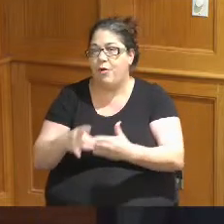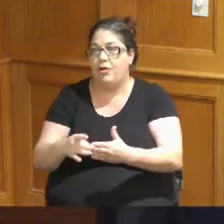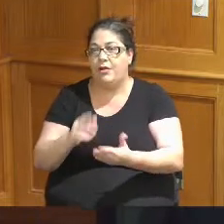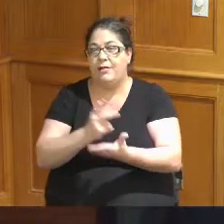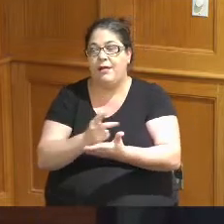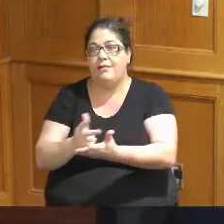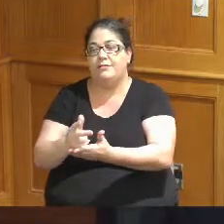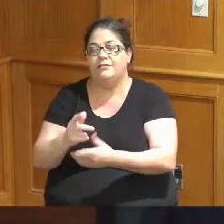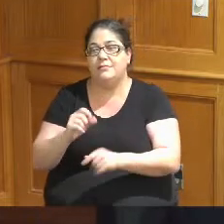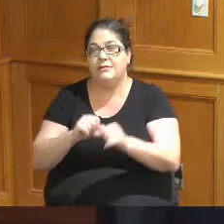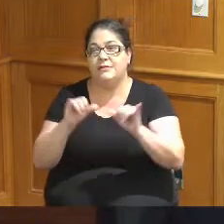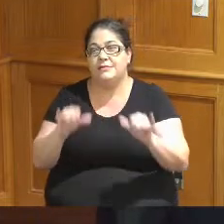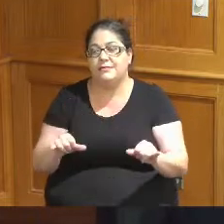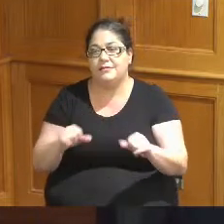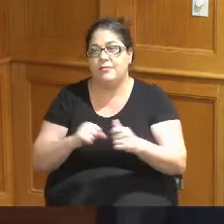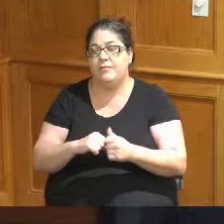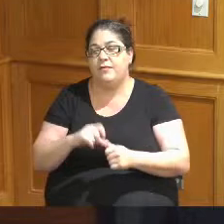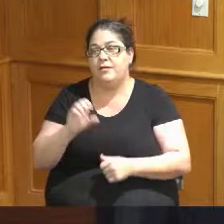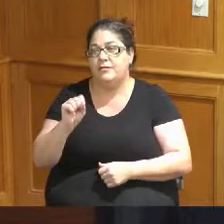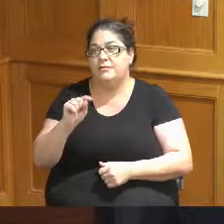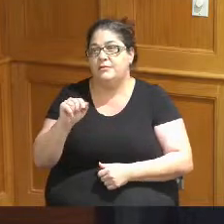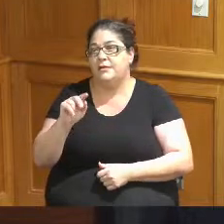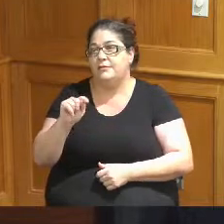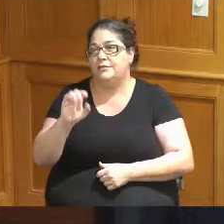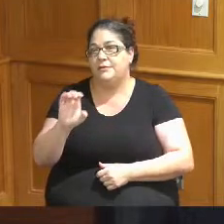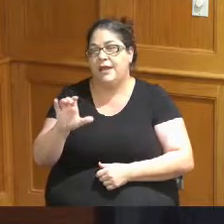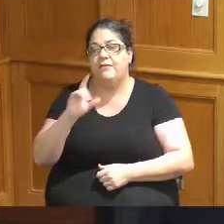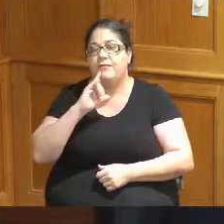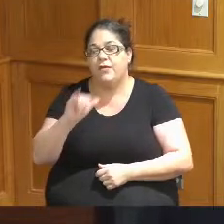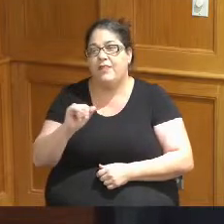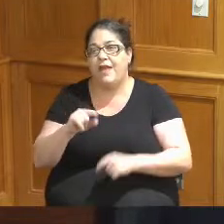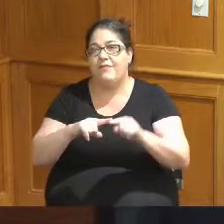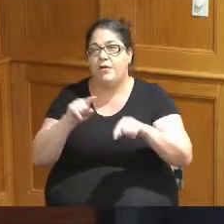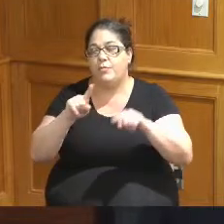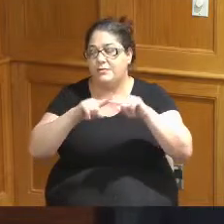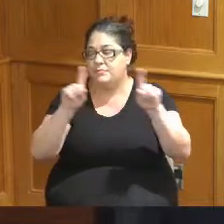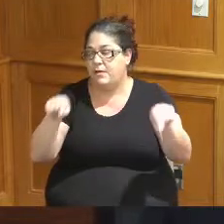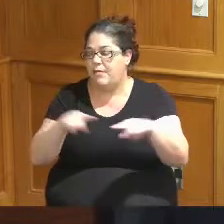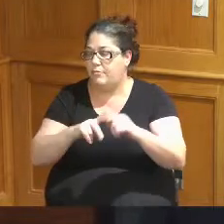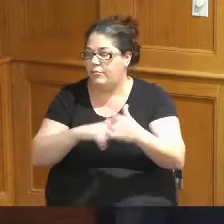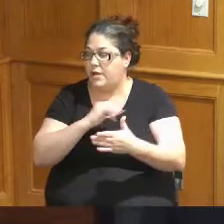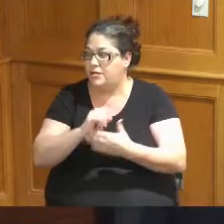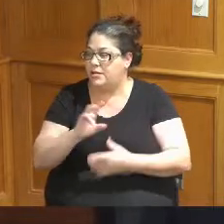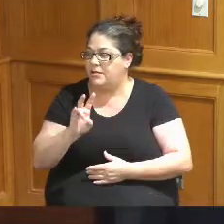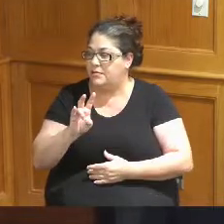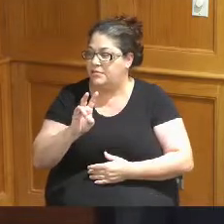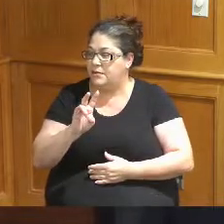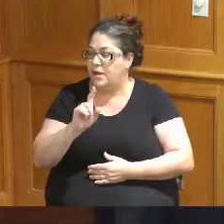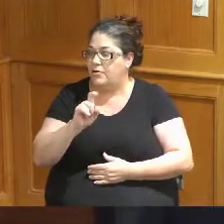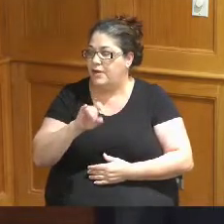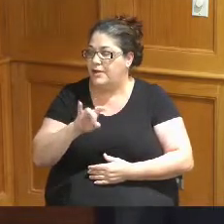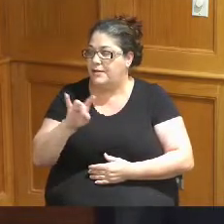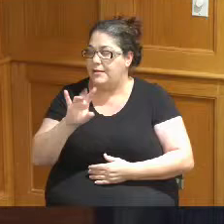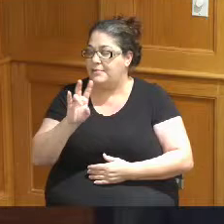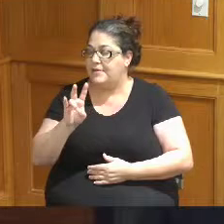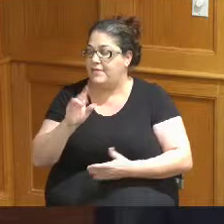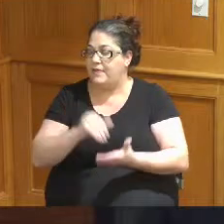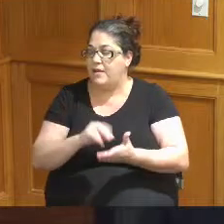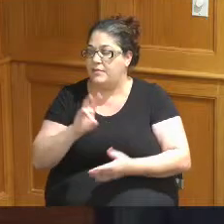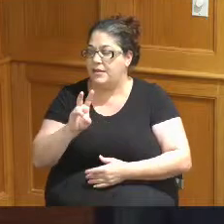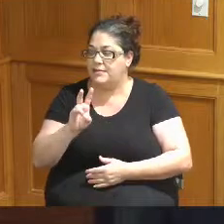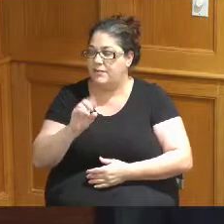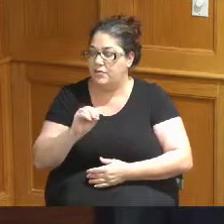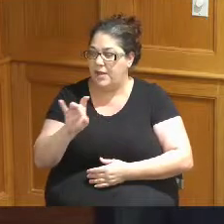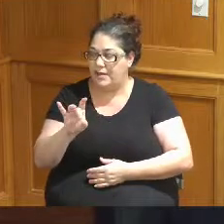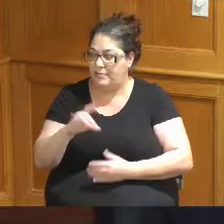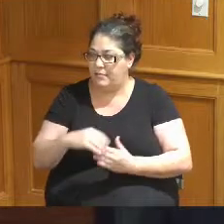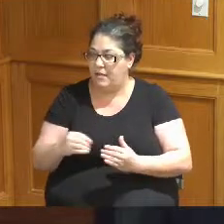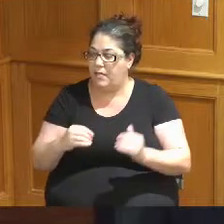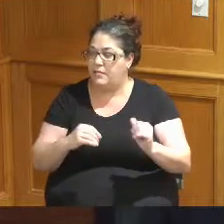relates to the variable message sign project for 187 708 number item 22 is a budget adjustment